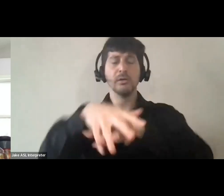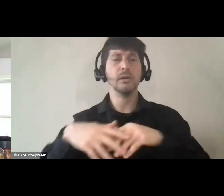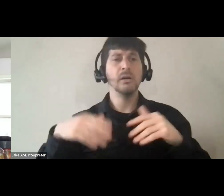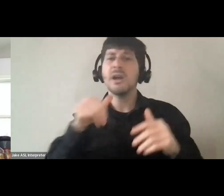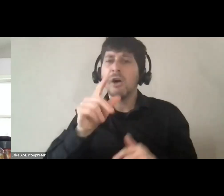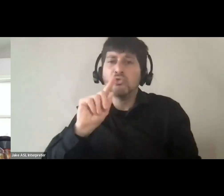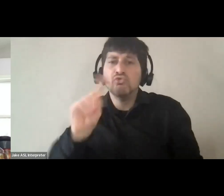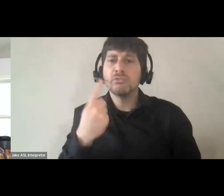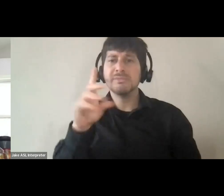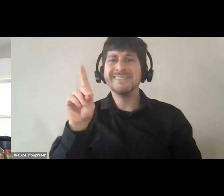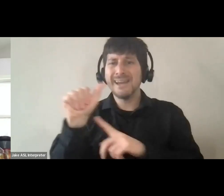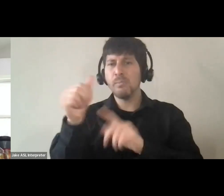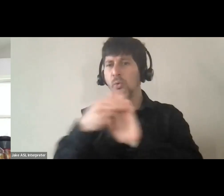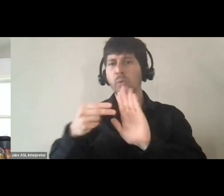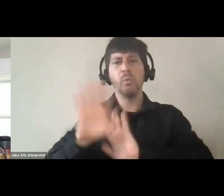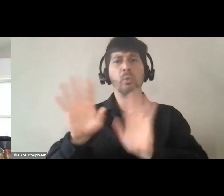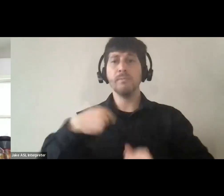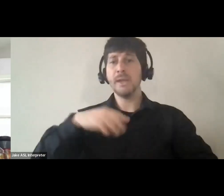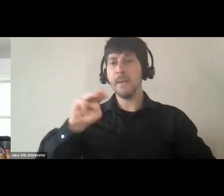But, we have to think in terms of intersections.